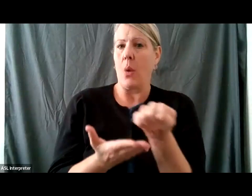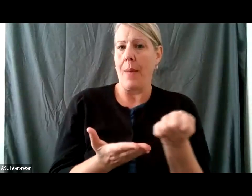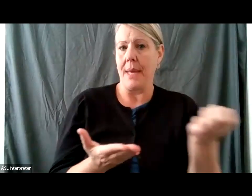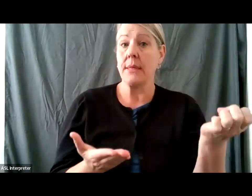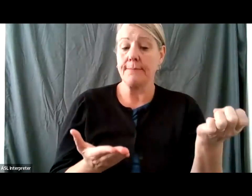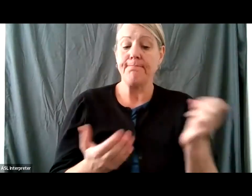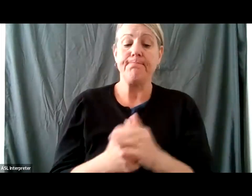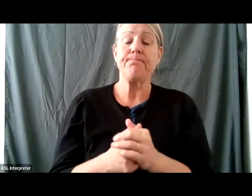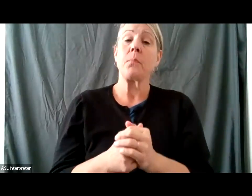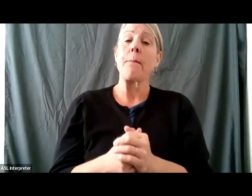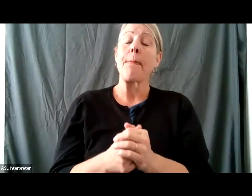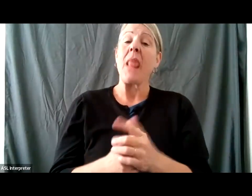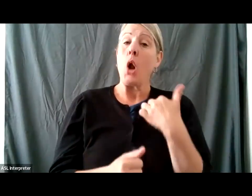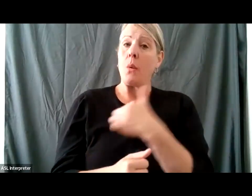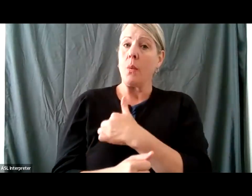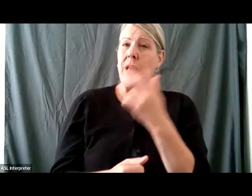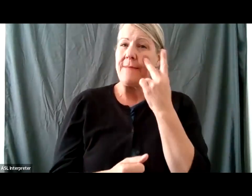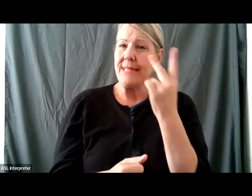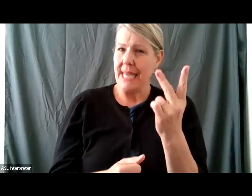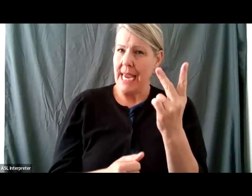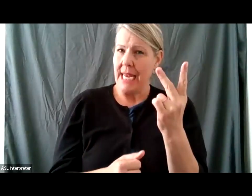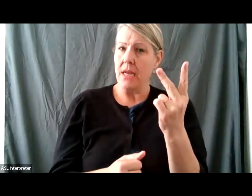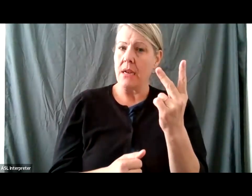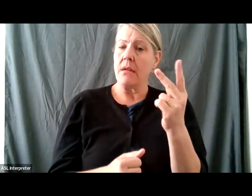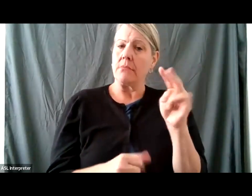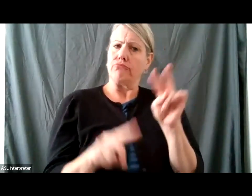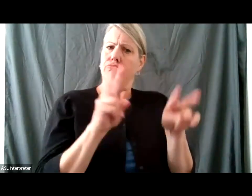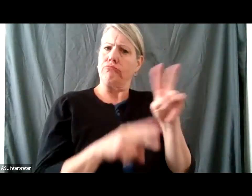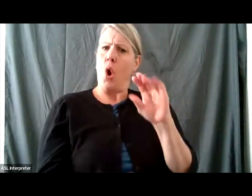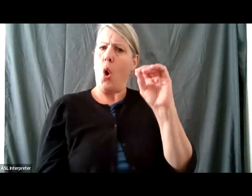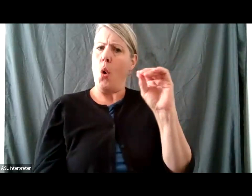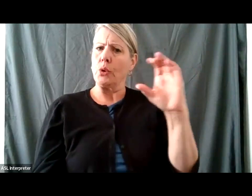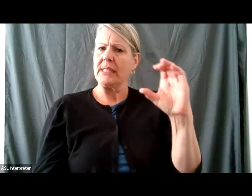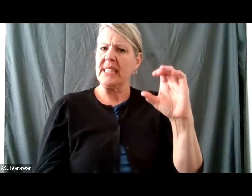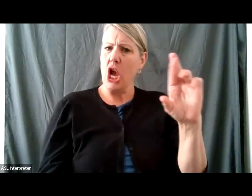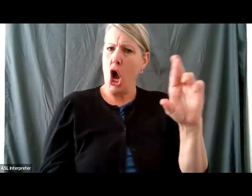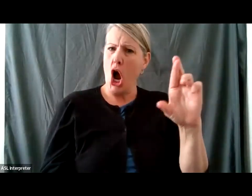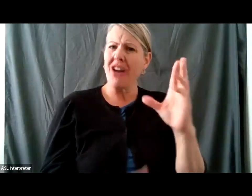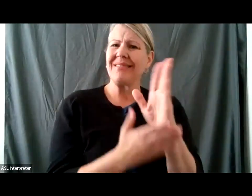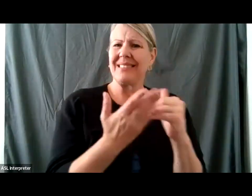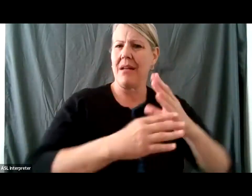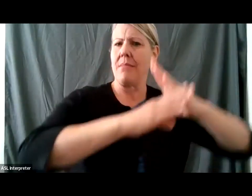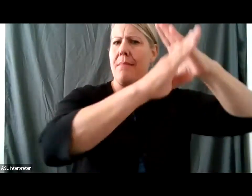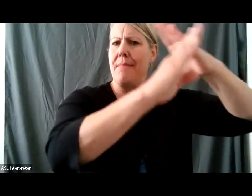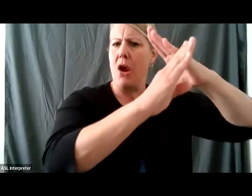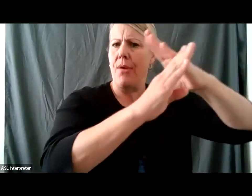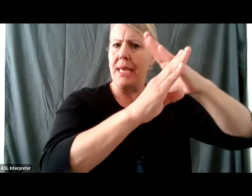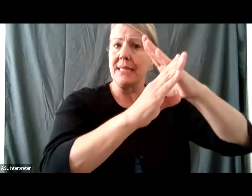So what we have seen a lot of at OCR is there are barriers such as, in doctors' offices,